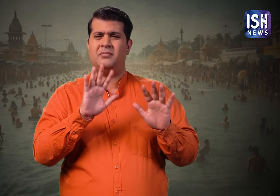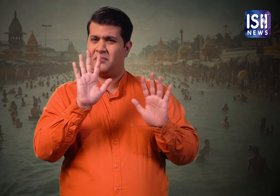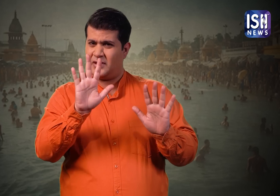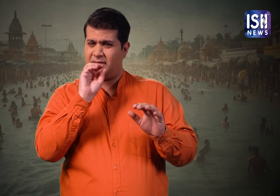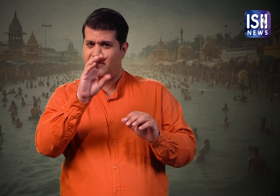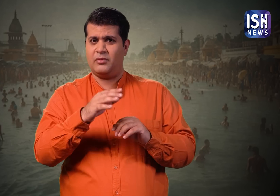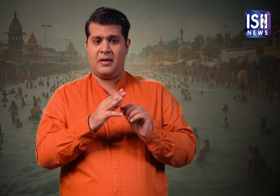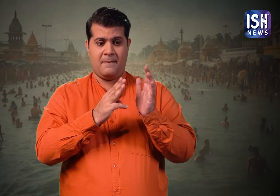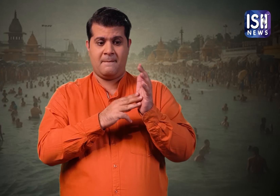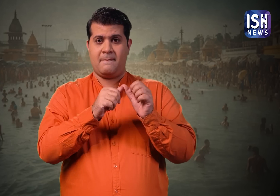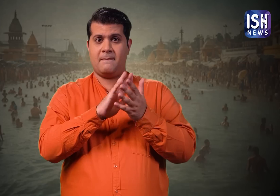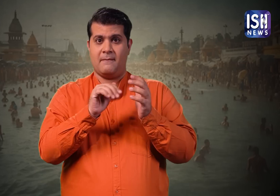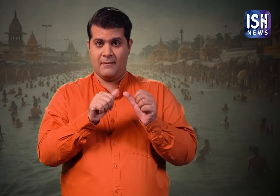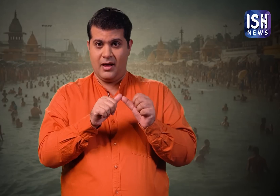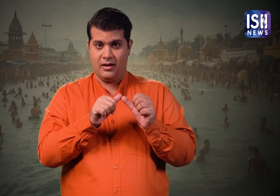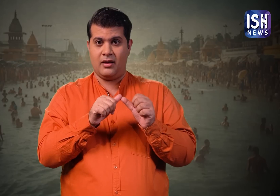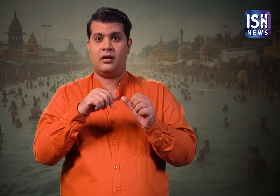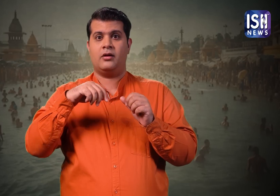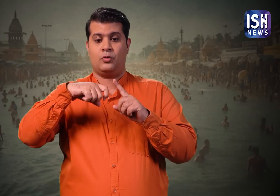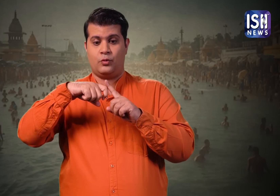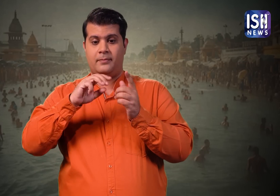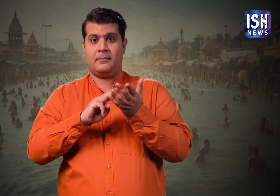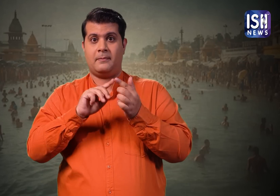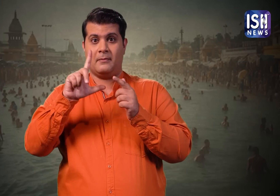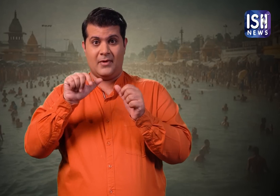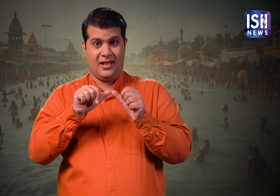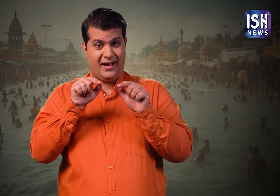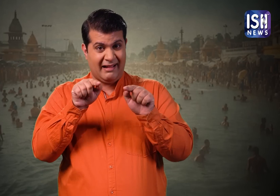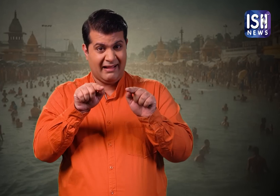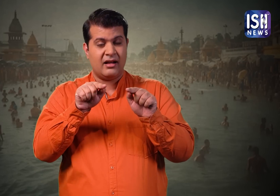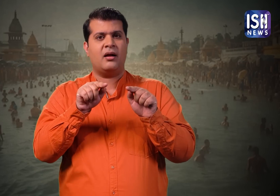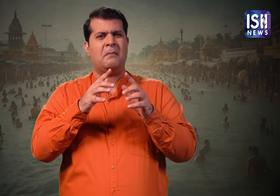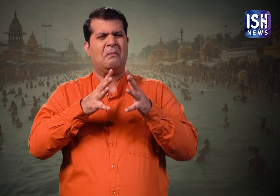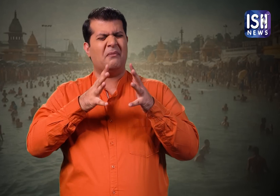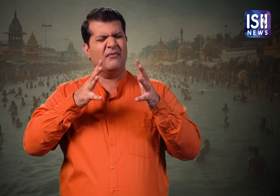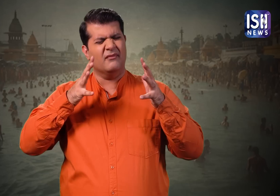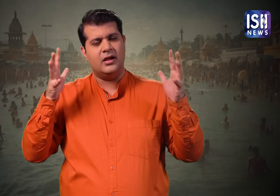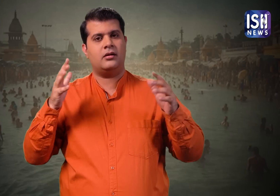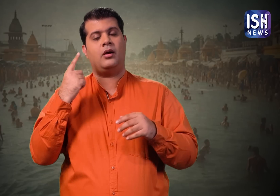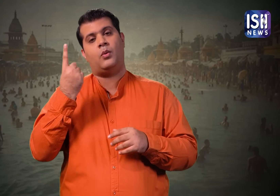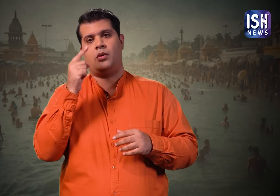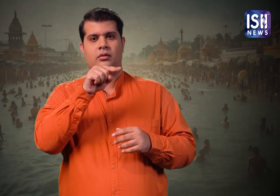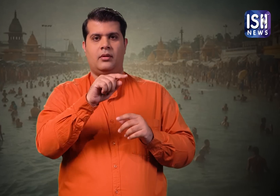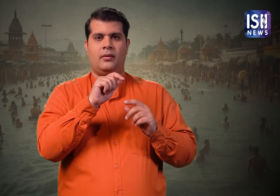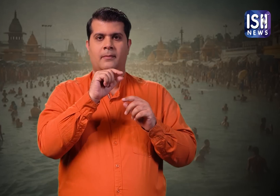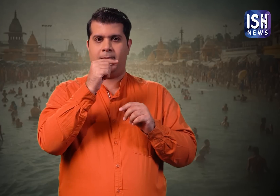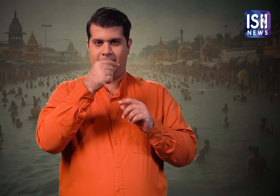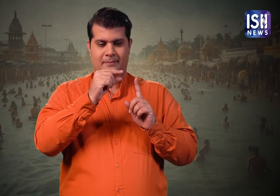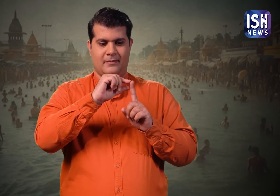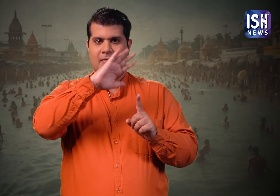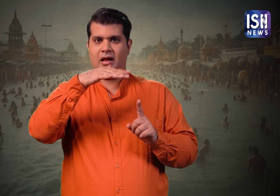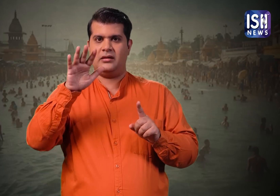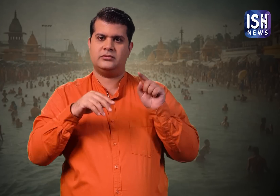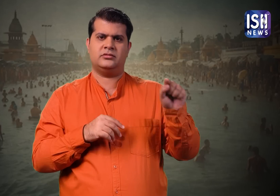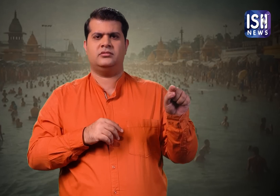The Maha Kumbh Mela is a major event that is held only in Prayagraj.